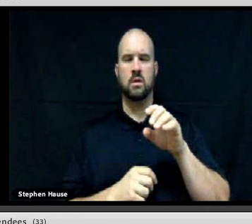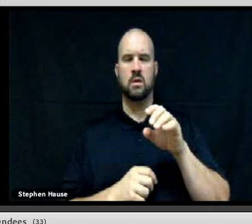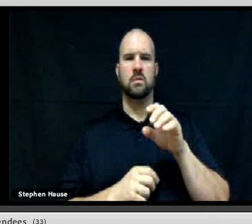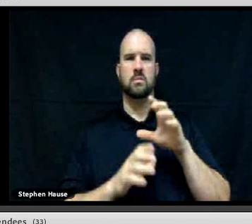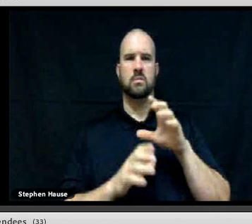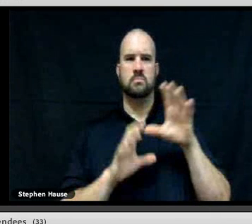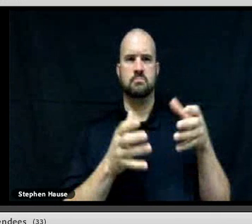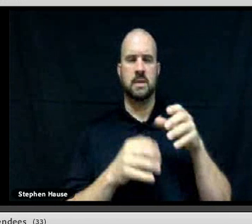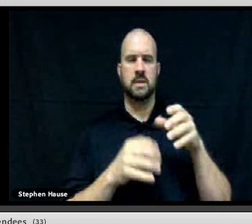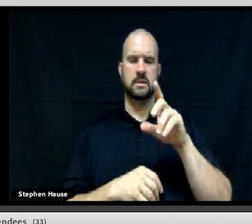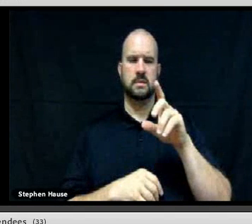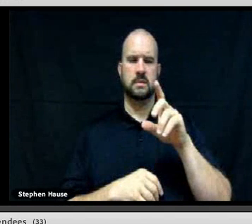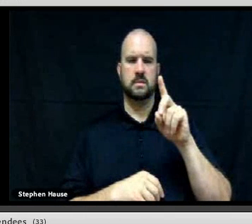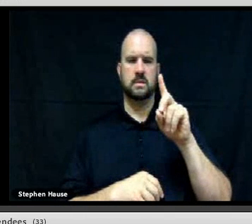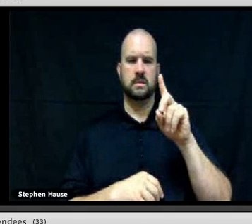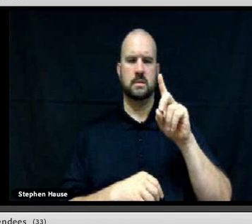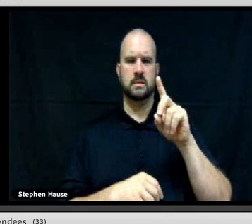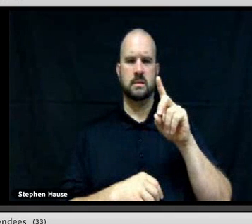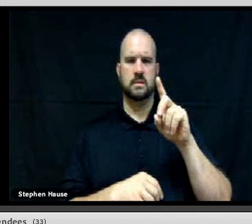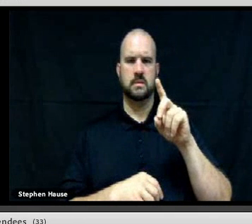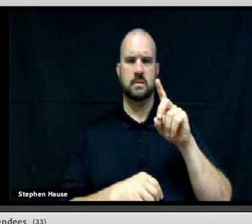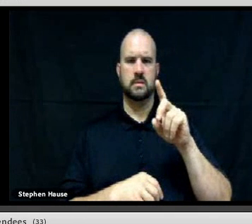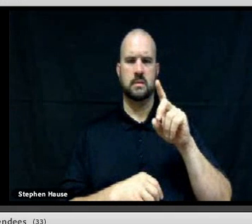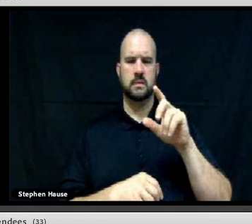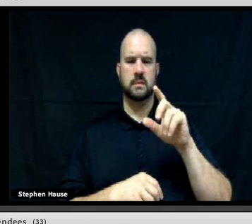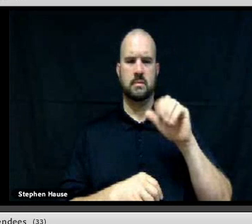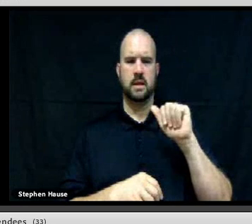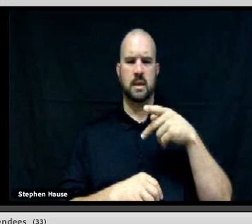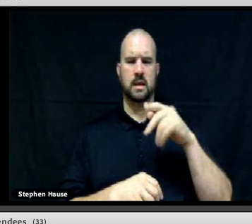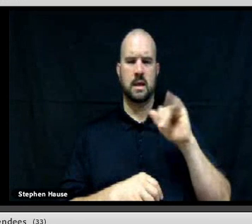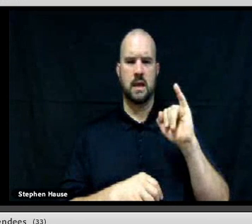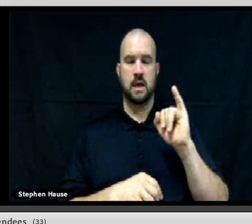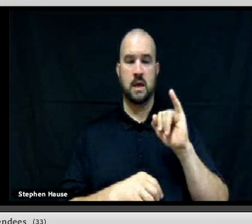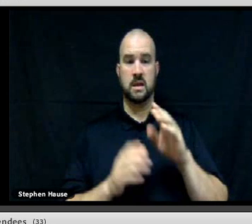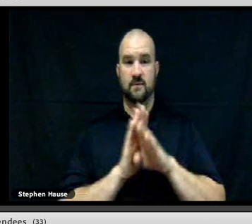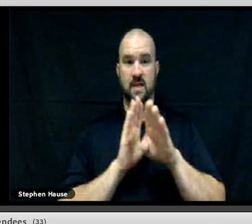Joanne: Are there a certain size limitation that SSDN